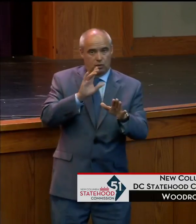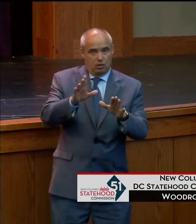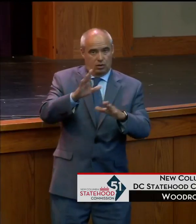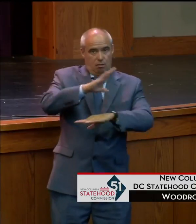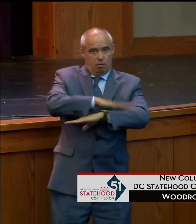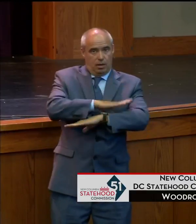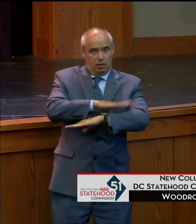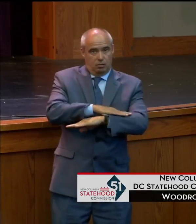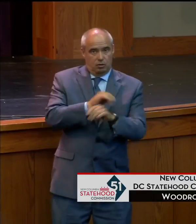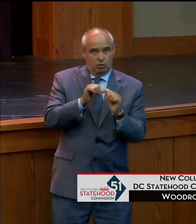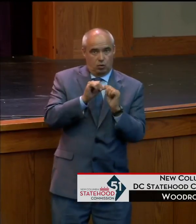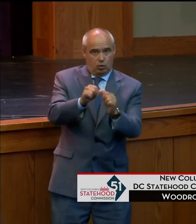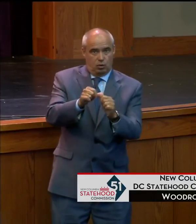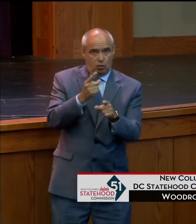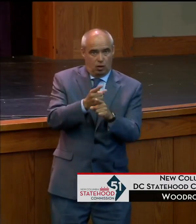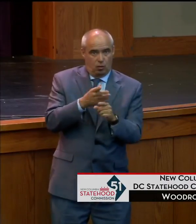GOING IN THE RIGHT DIRECTION.